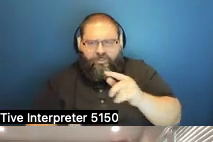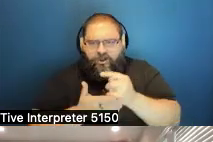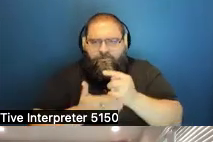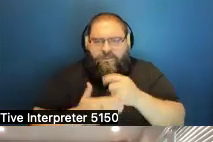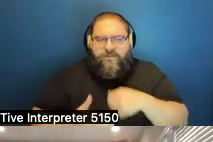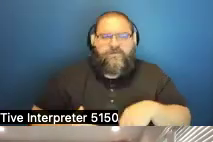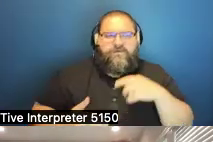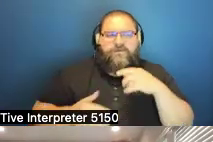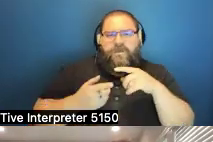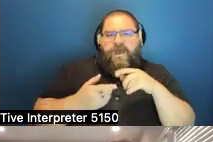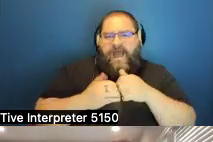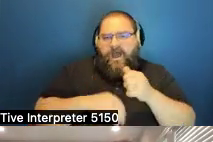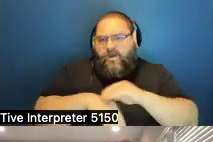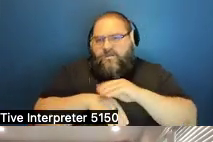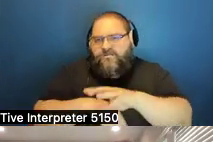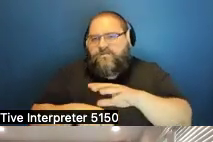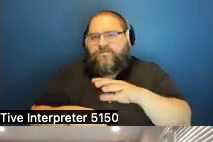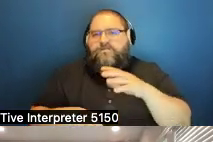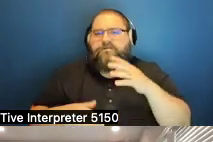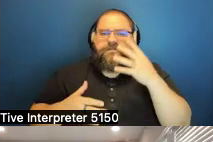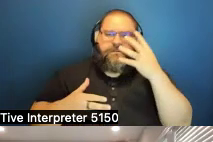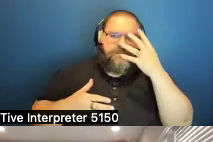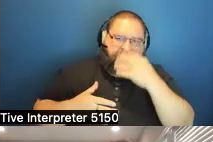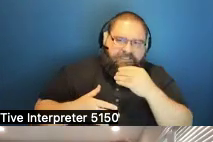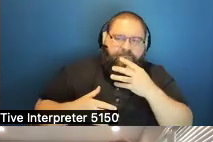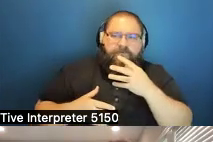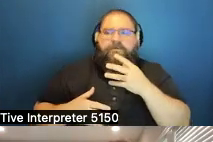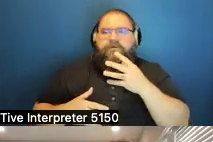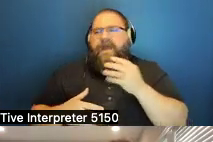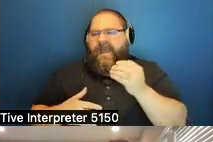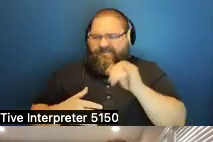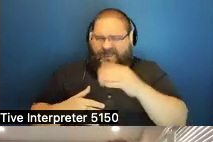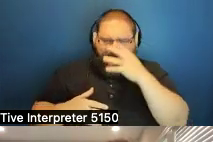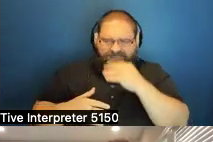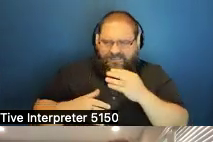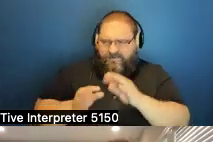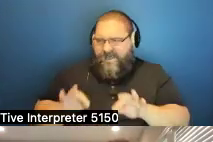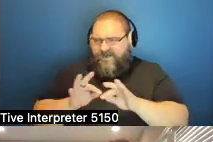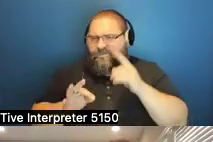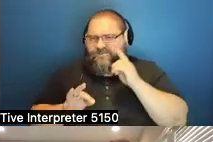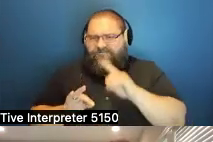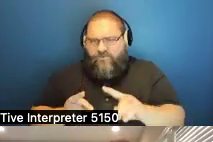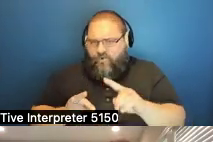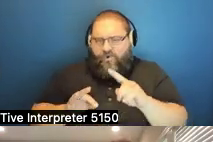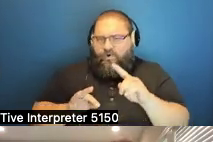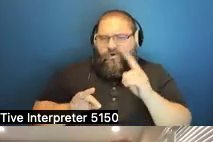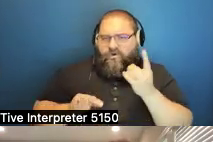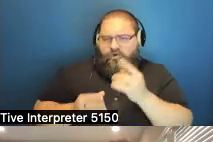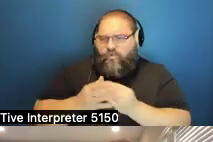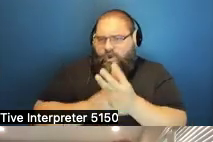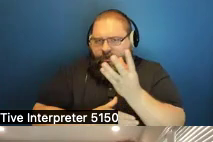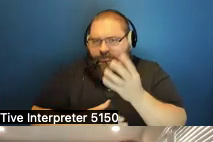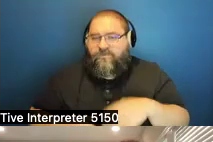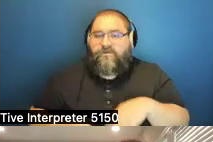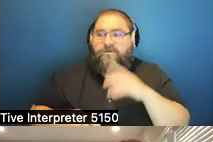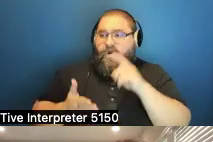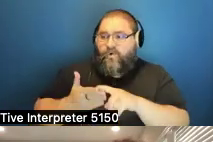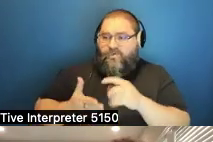19:31:51 Maga, so much for growth and health. 19:31:55 Come and shine, parents made